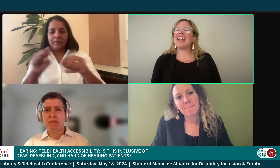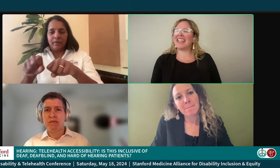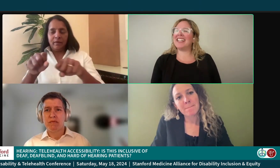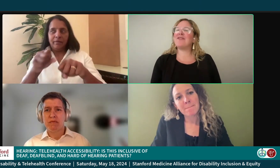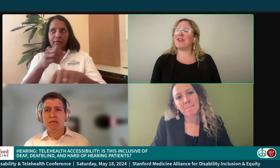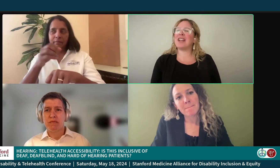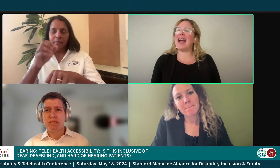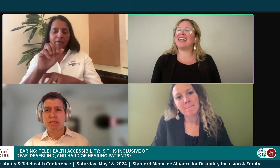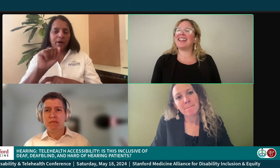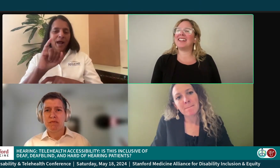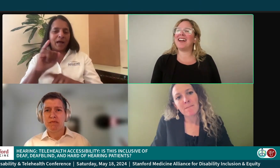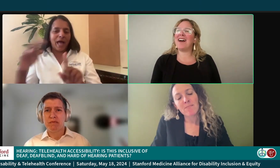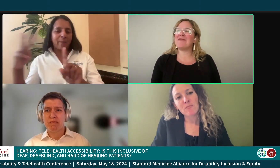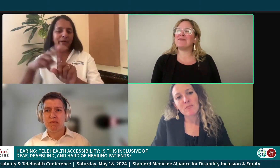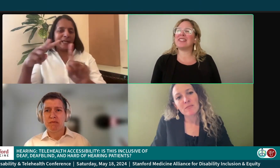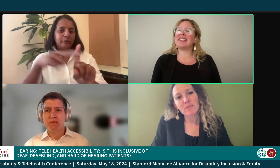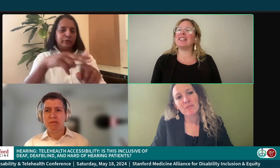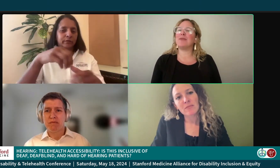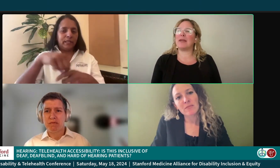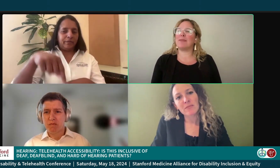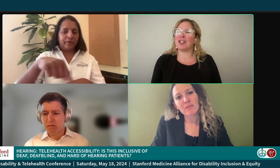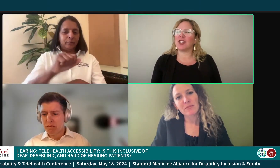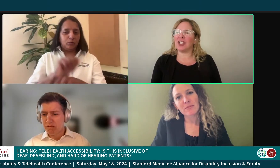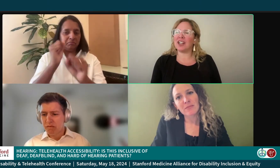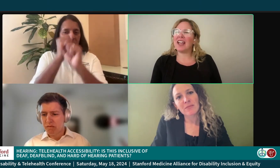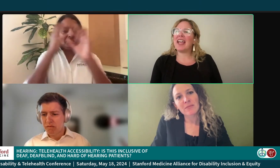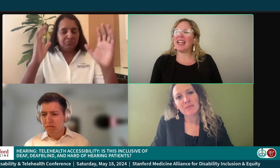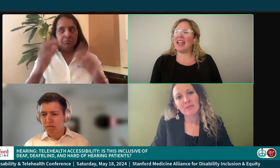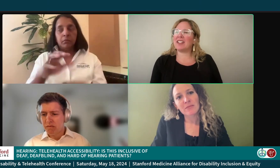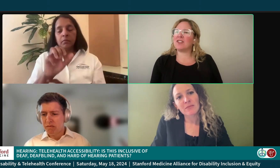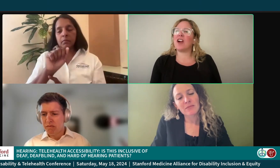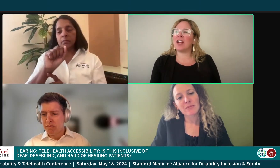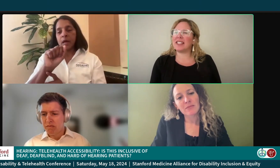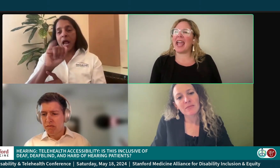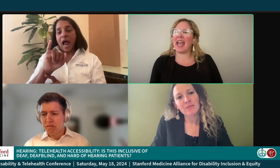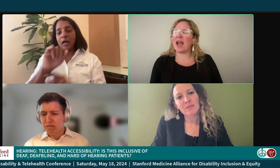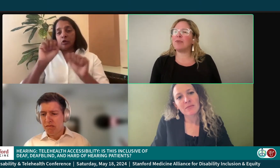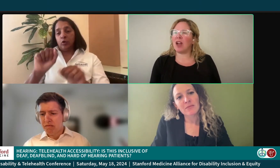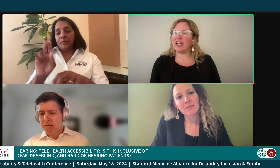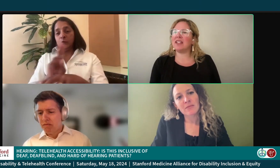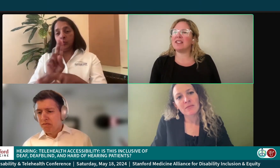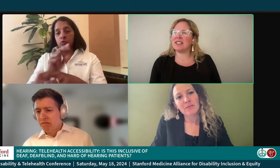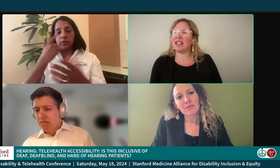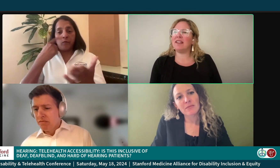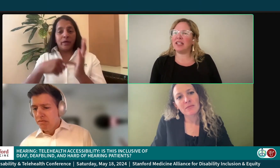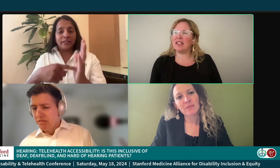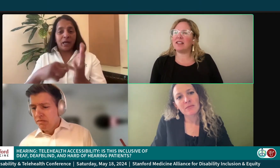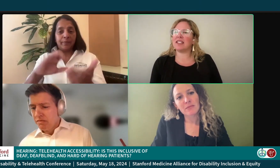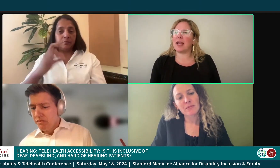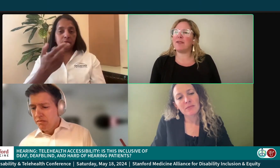Poorna Kushalnagar: I can see the big picture as far as AI plugins in this type